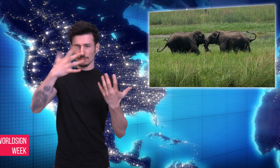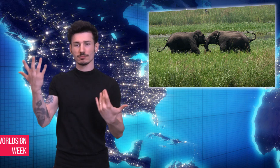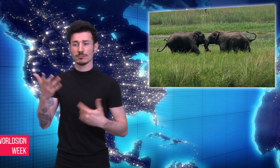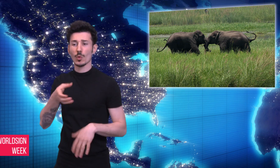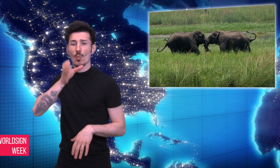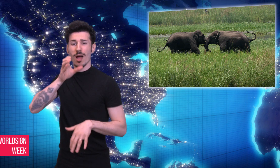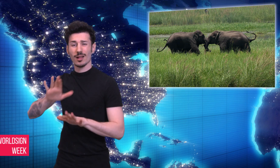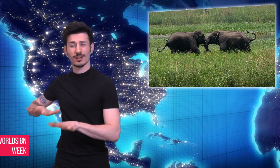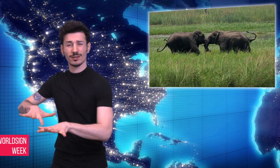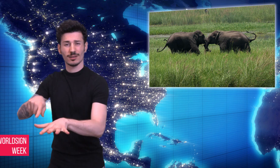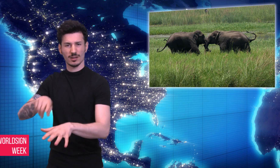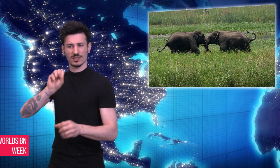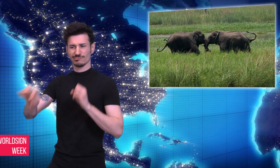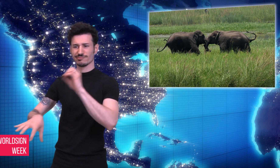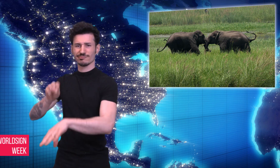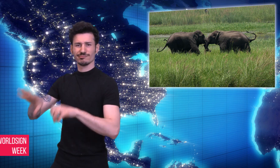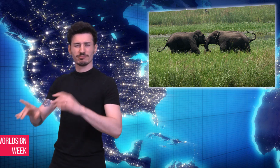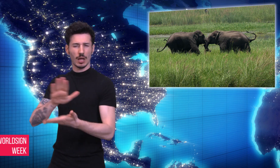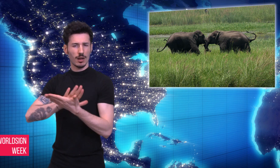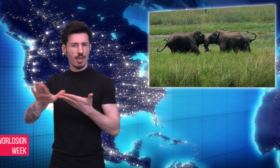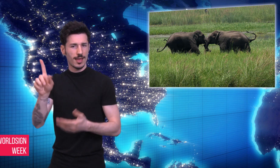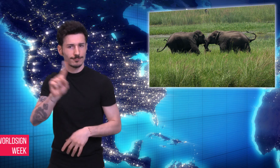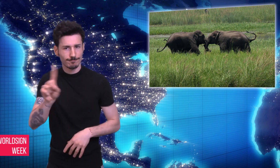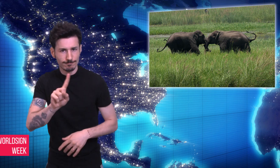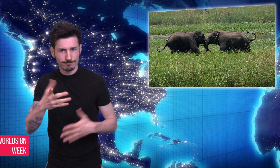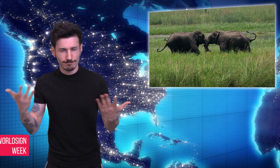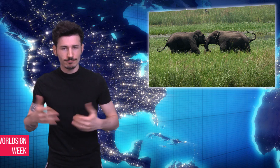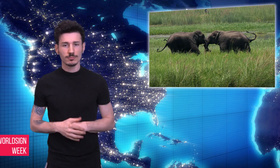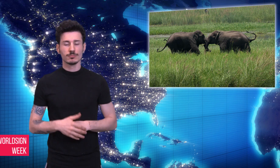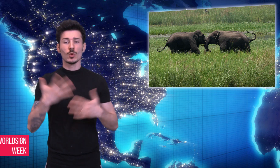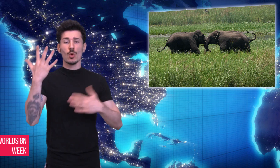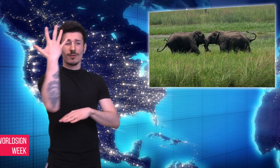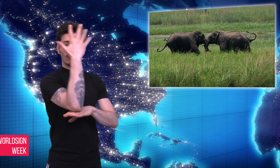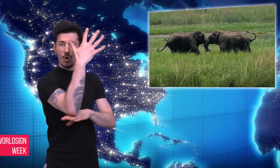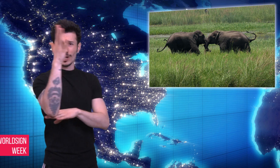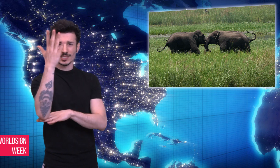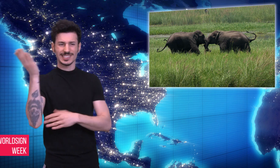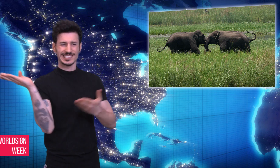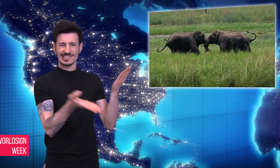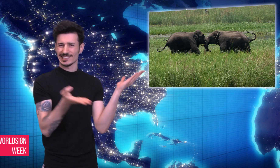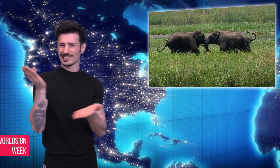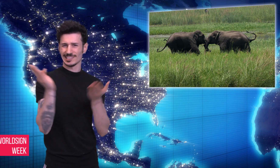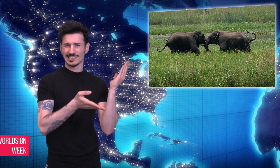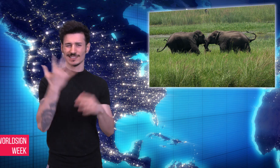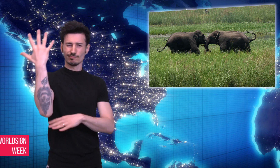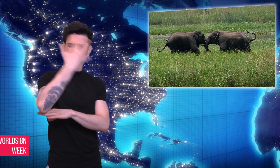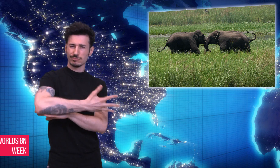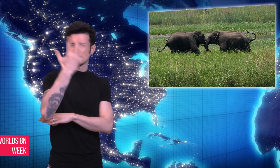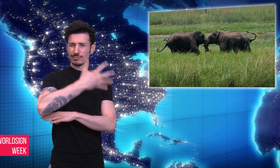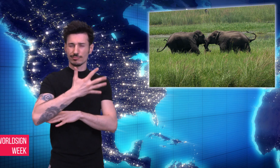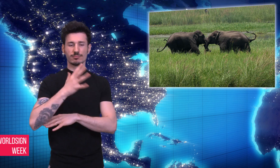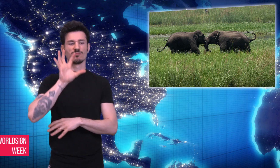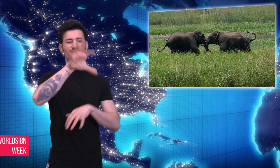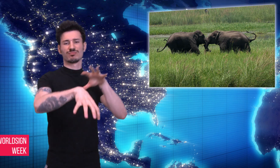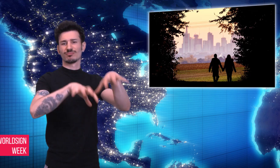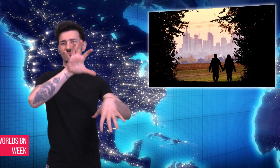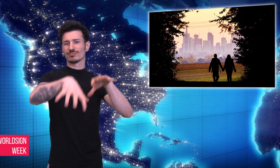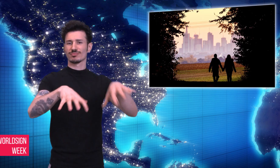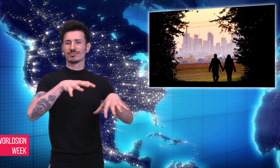as following: Humans polluting land and water, turning forests and